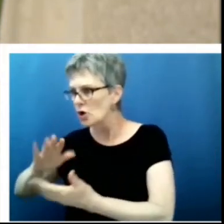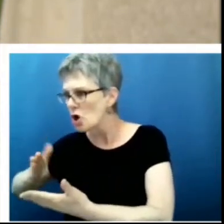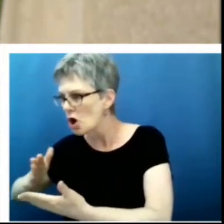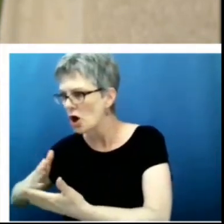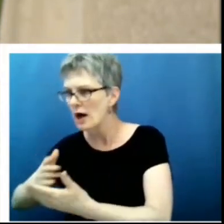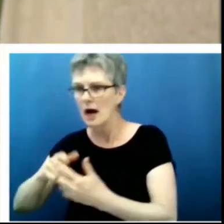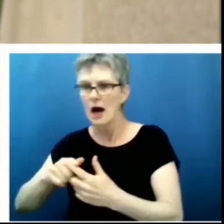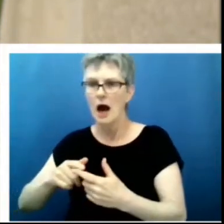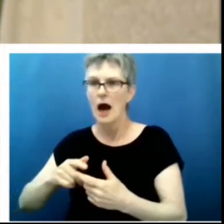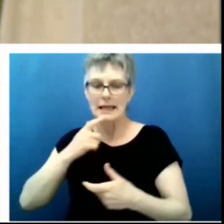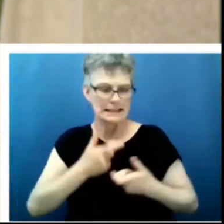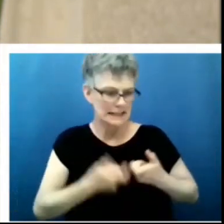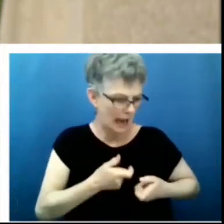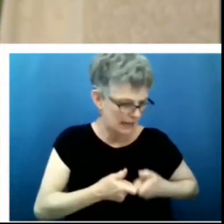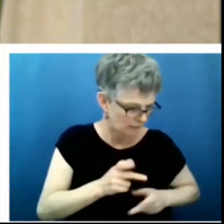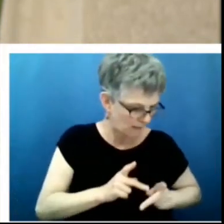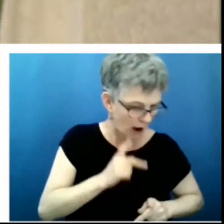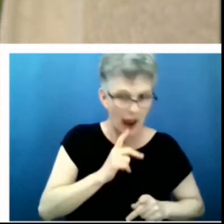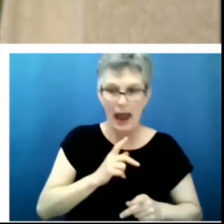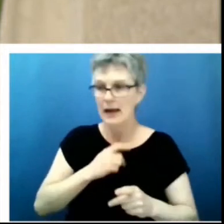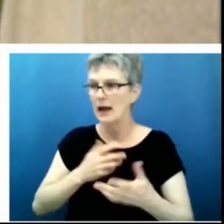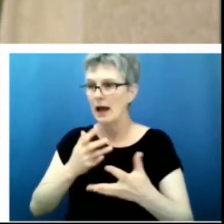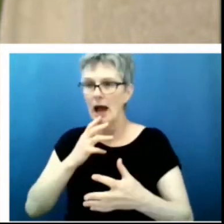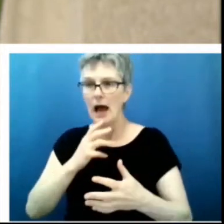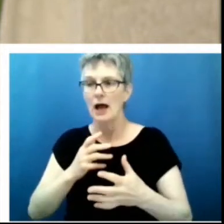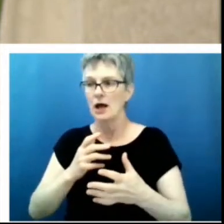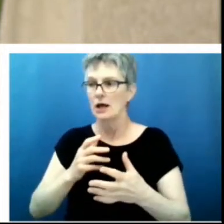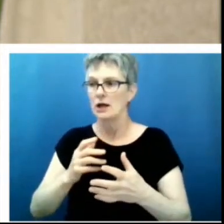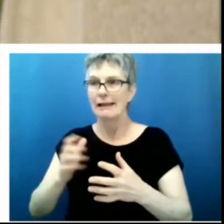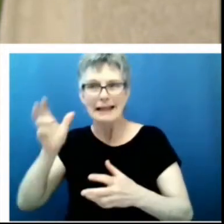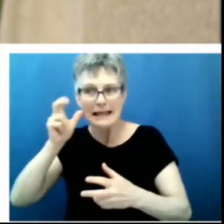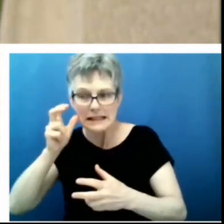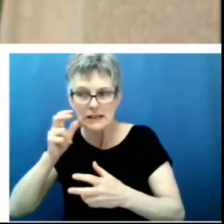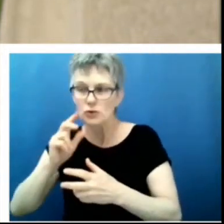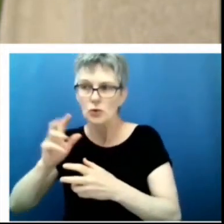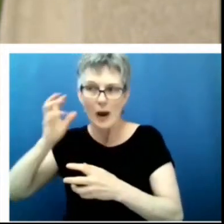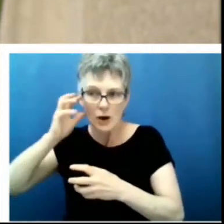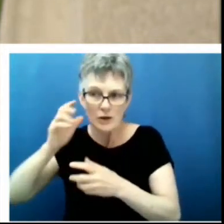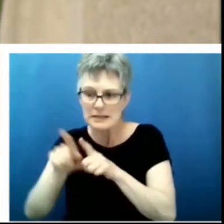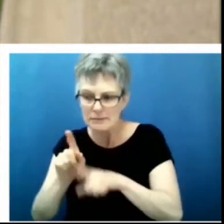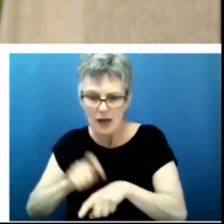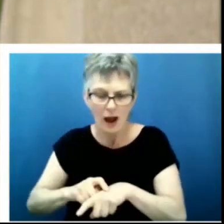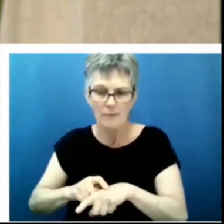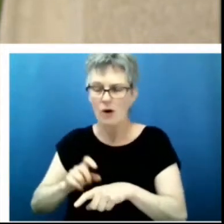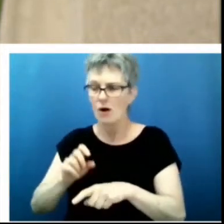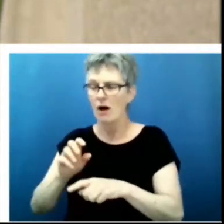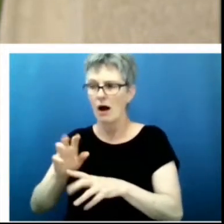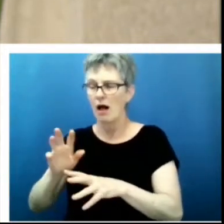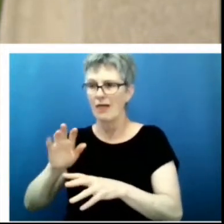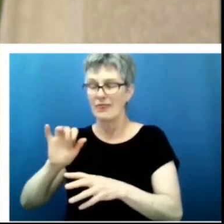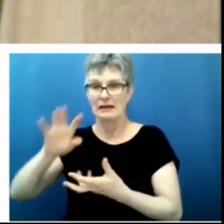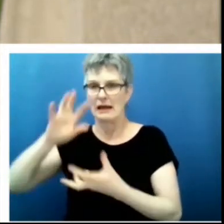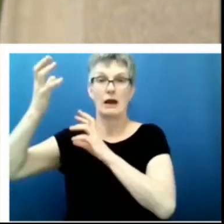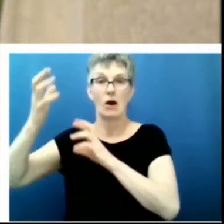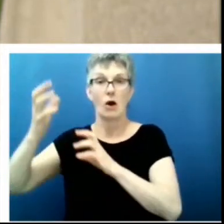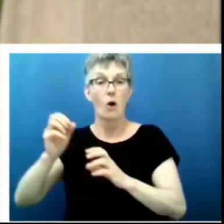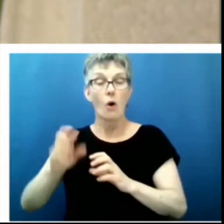or scrolling through your social media feeds getting triggered by notifications, responses, and comments.